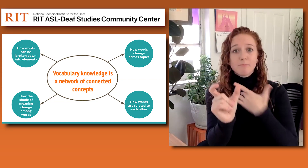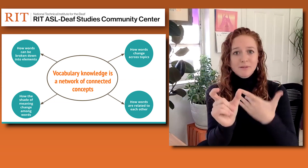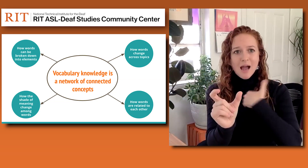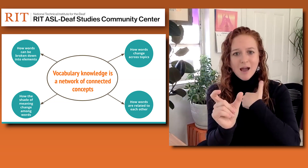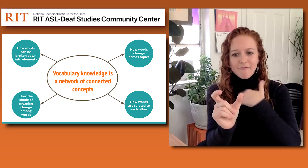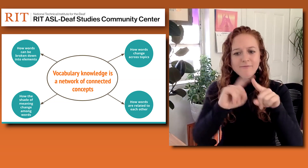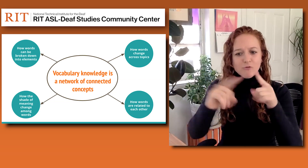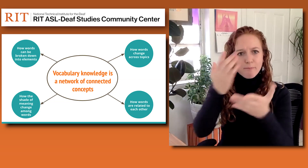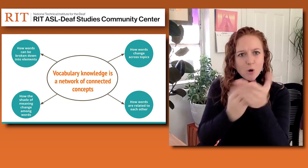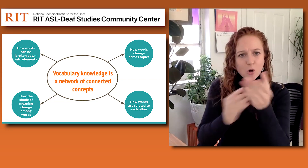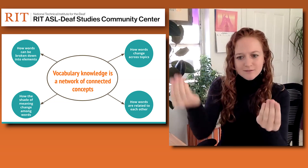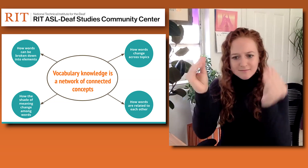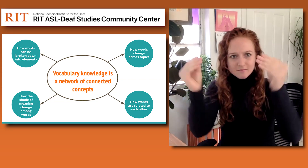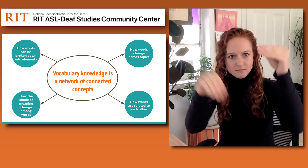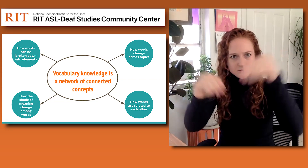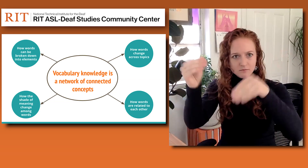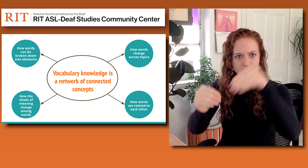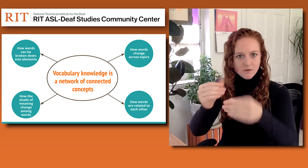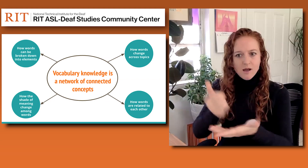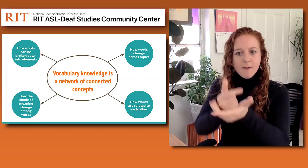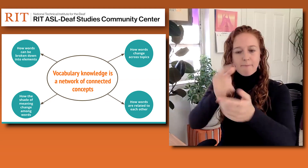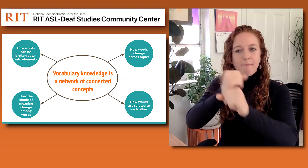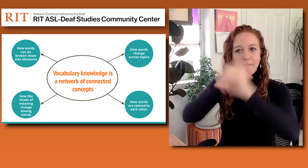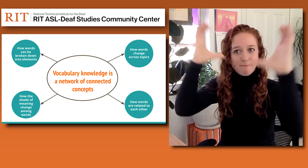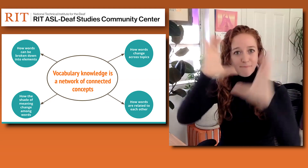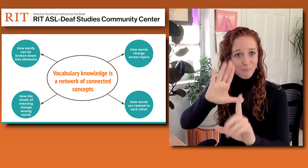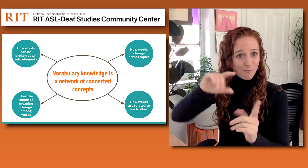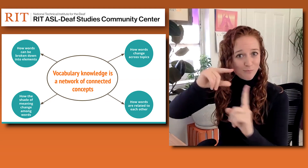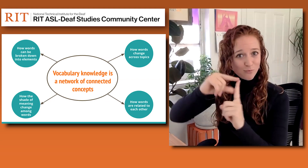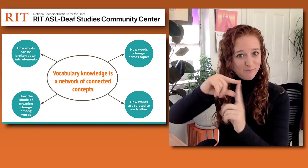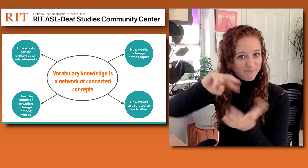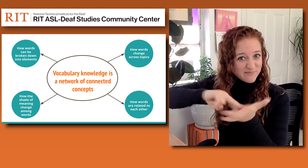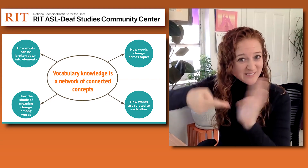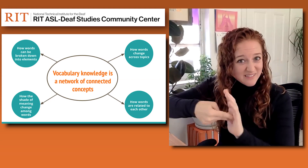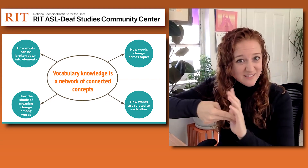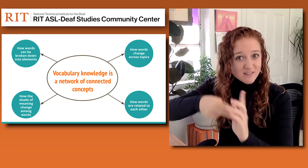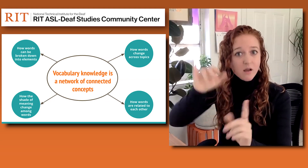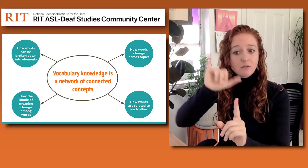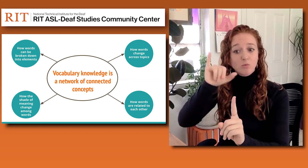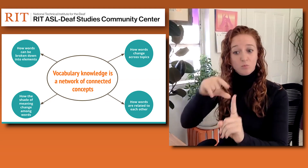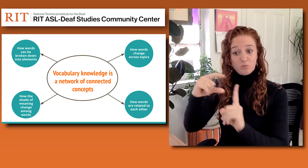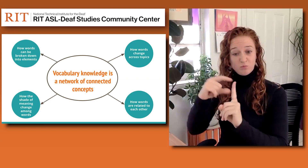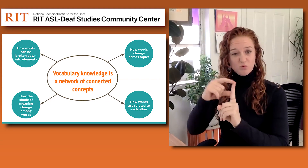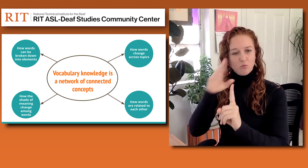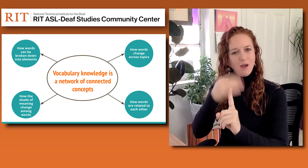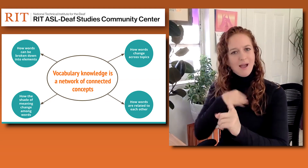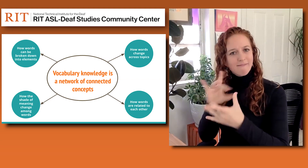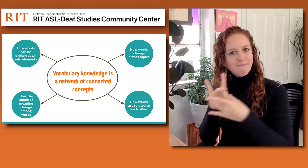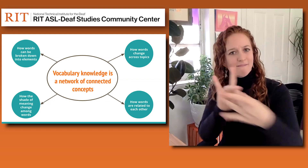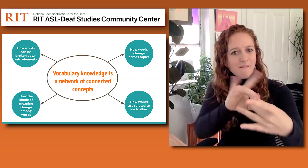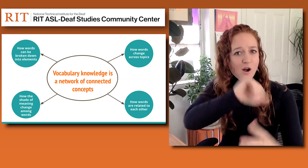and typically there are different parts of that word that you can figure out the word if you have the parts.